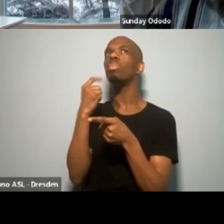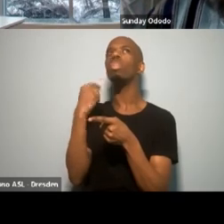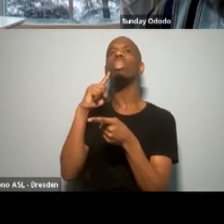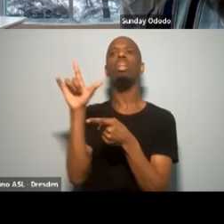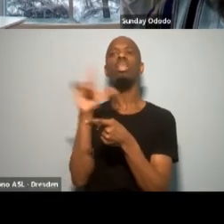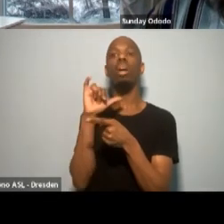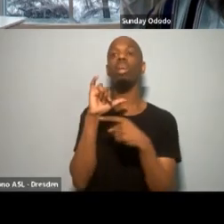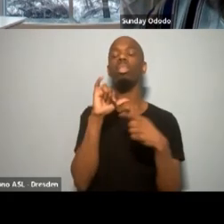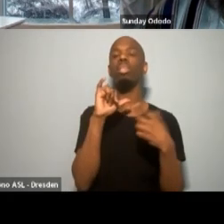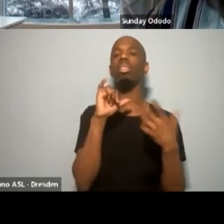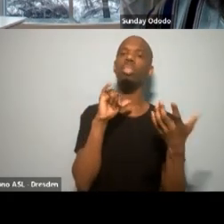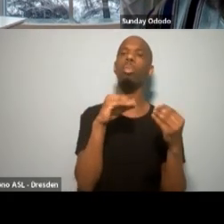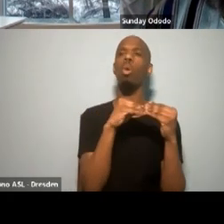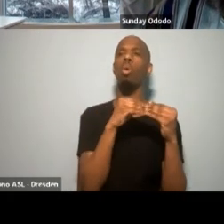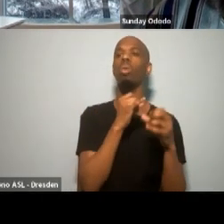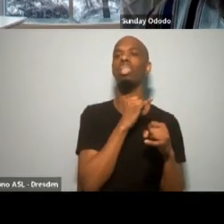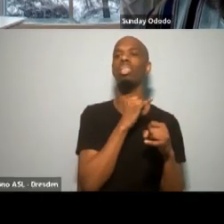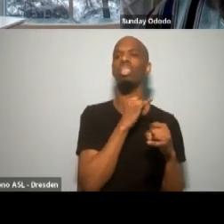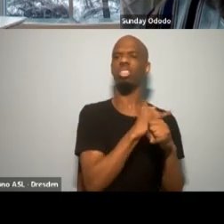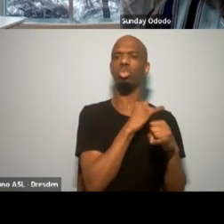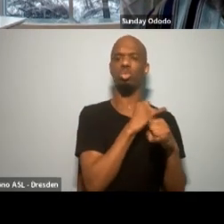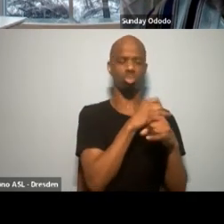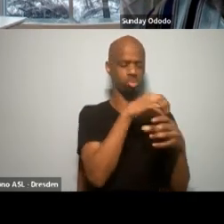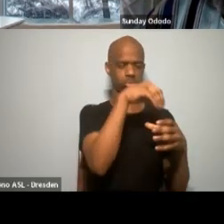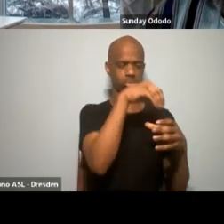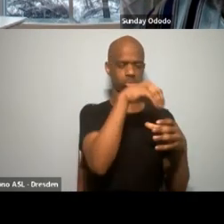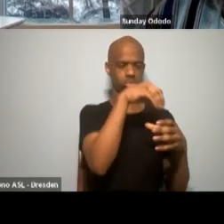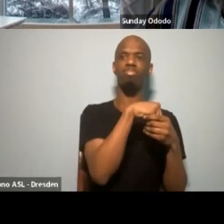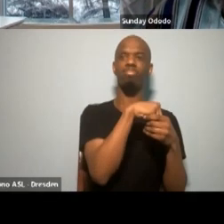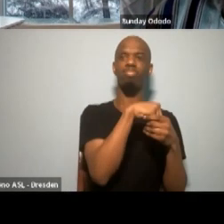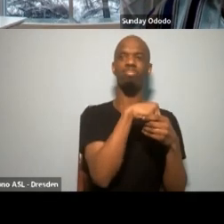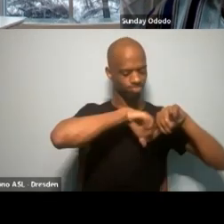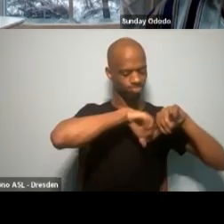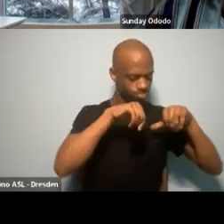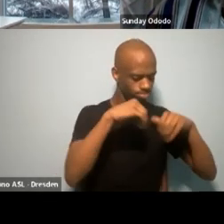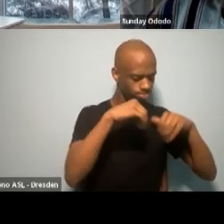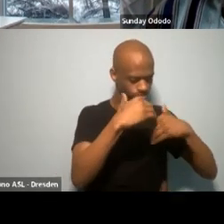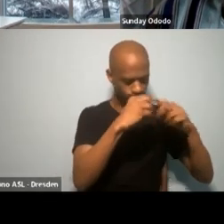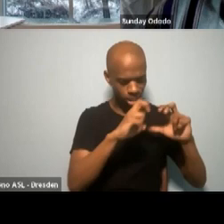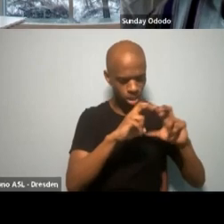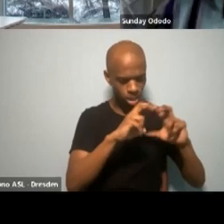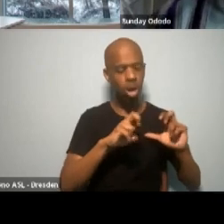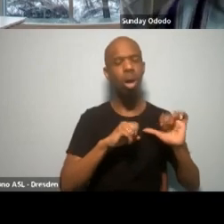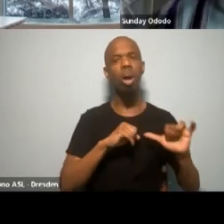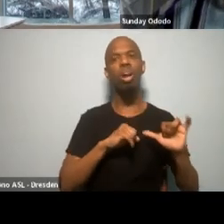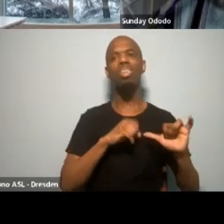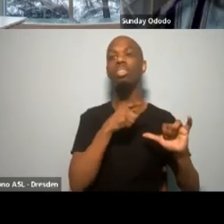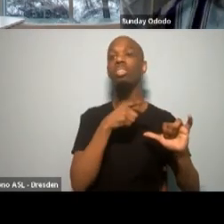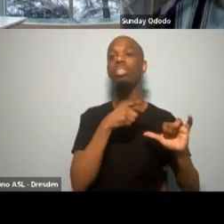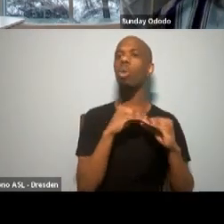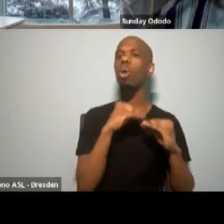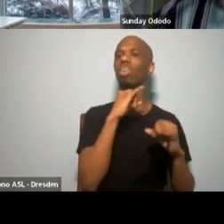In fact, the United States after 9/11, they had an undersecretary for public diplomacy